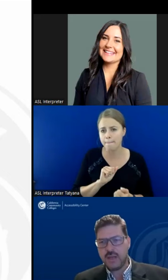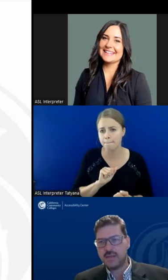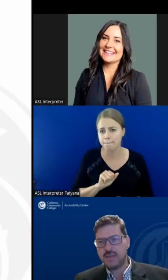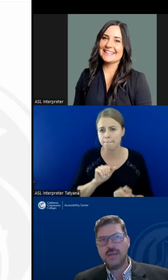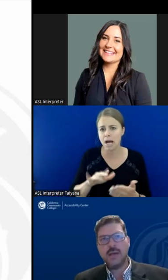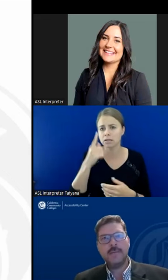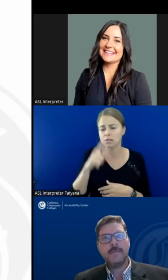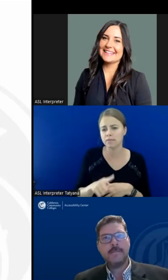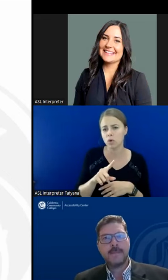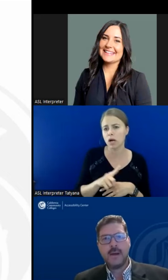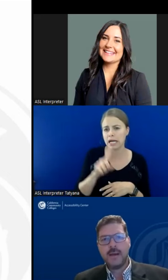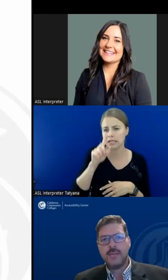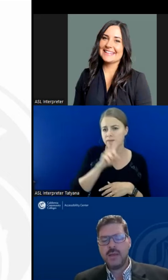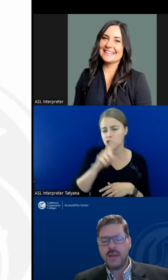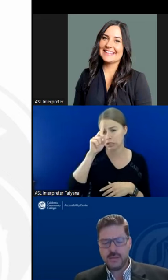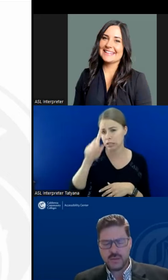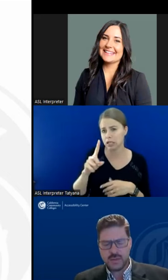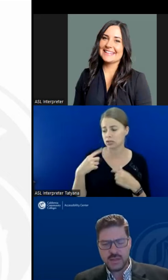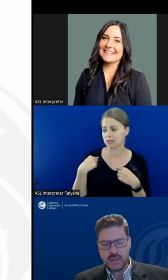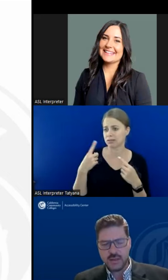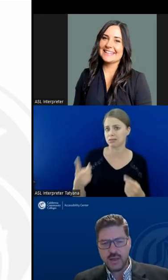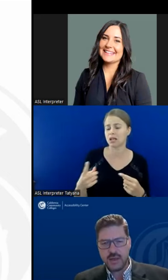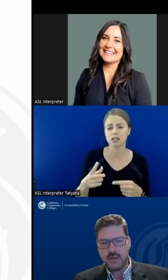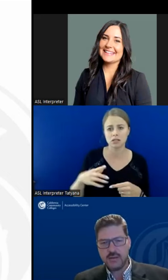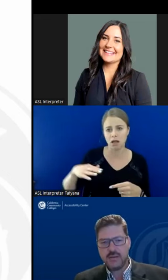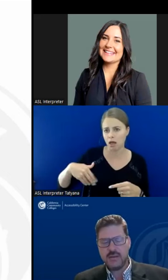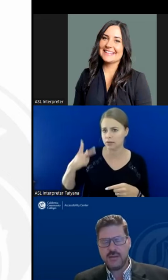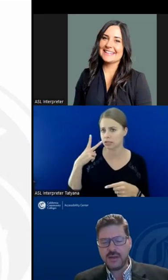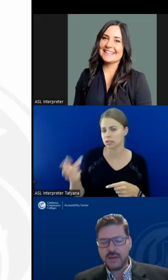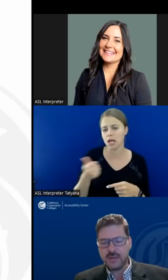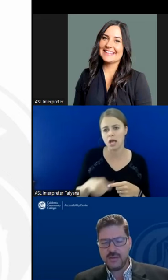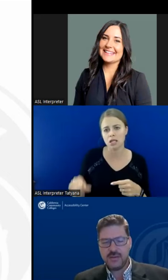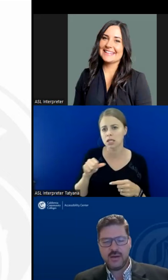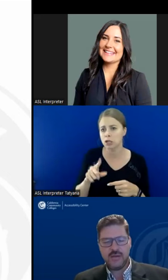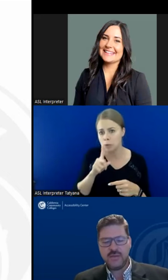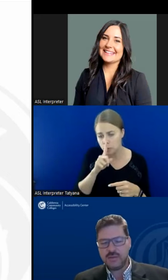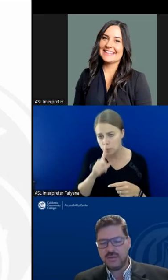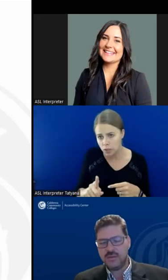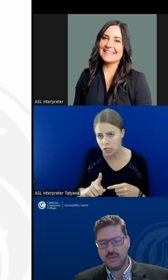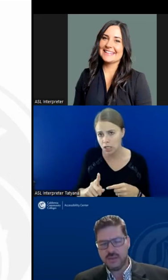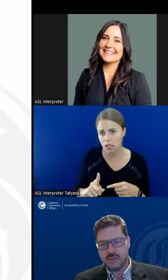And since then I am yet to see any real artificial intelligence.